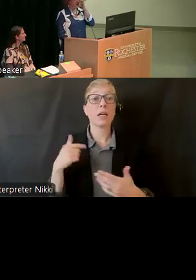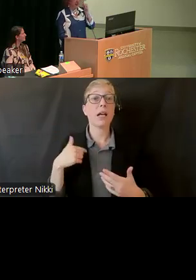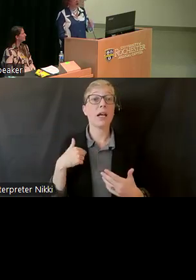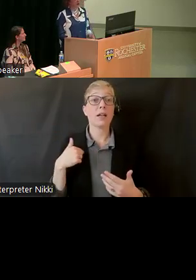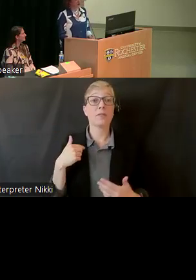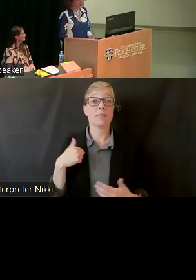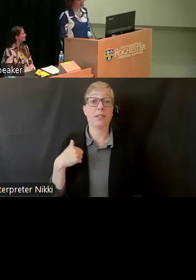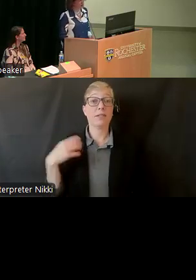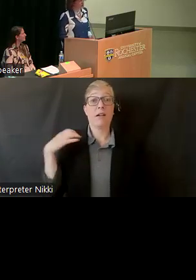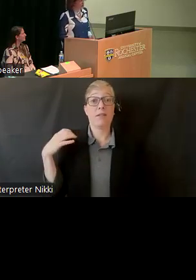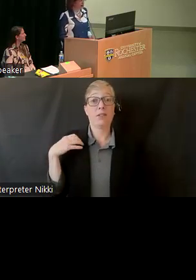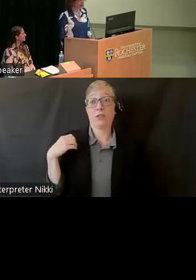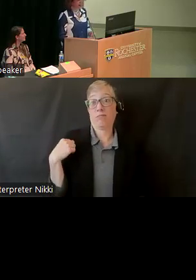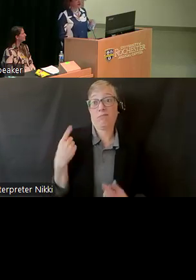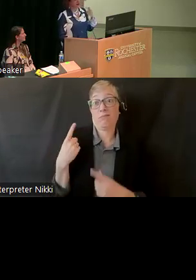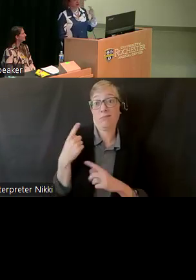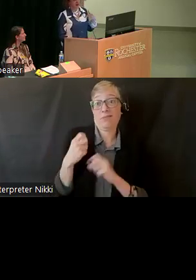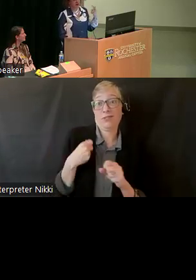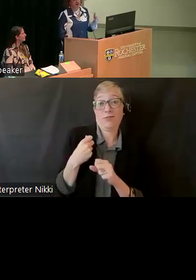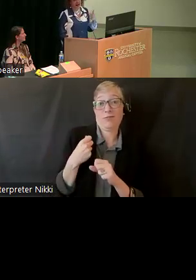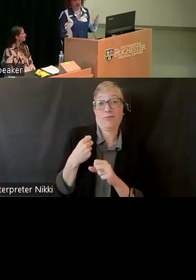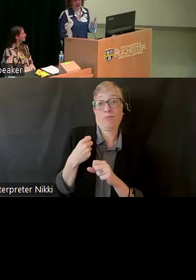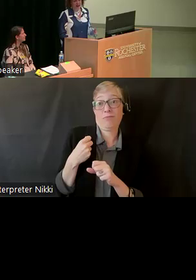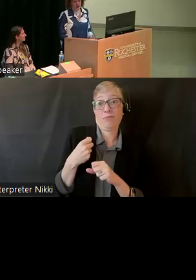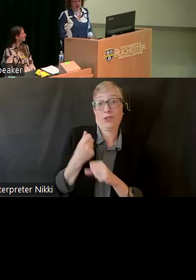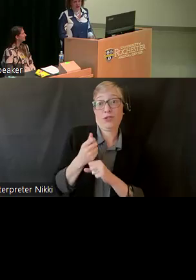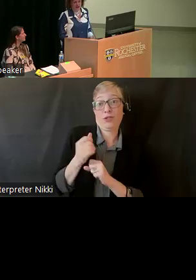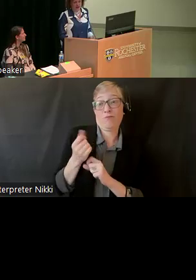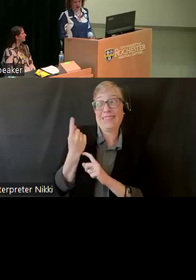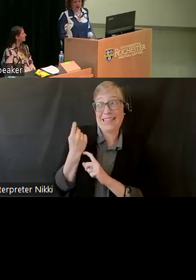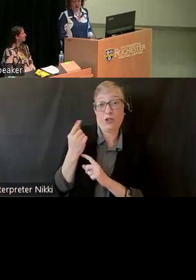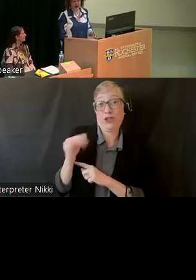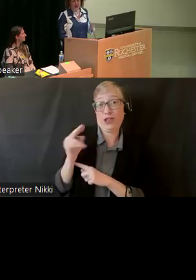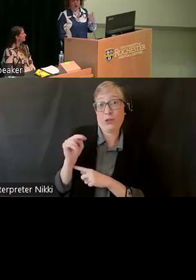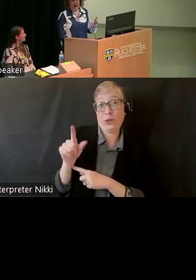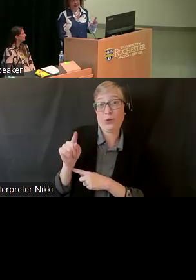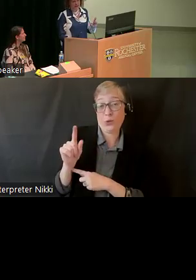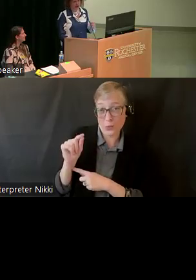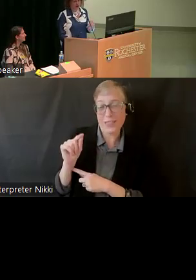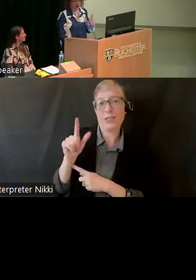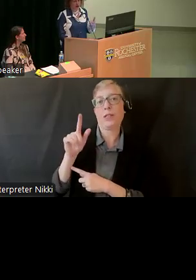just January of 2024 and I had to fact check that with myself because in many ways I feel like I've